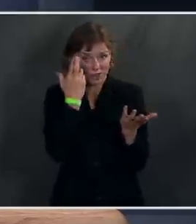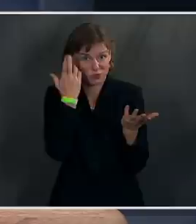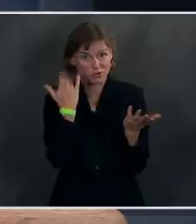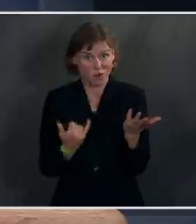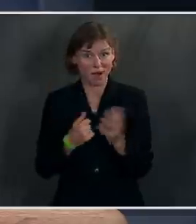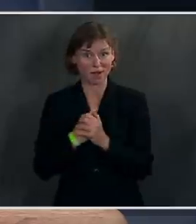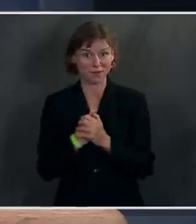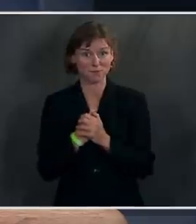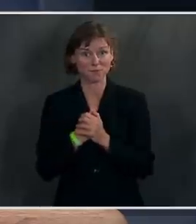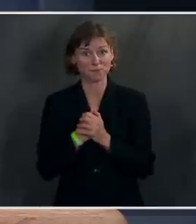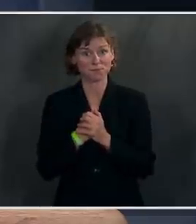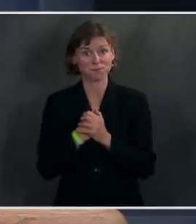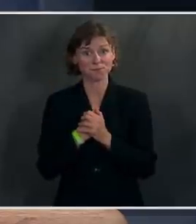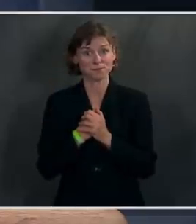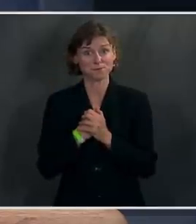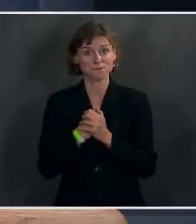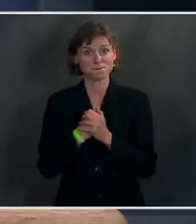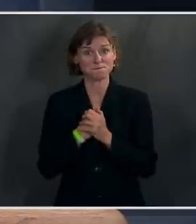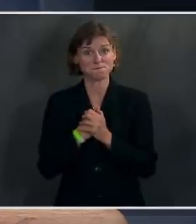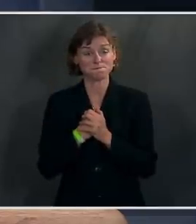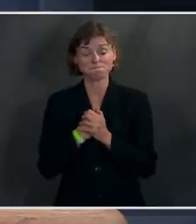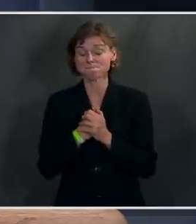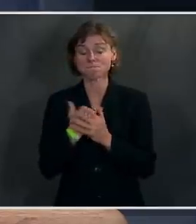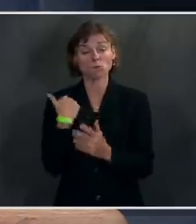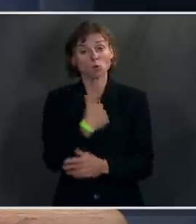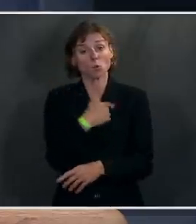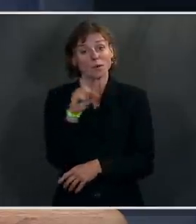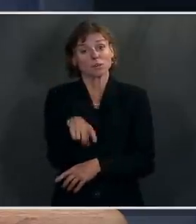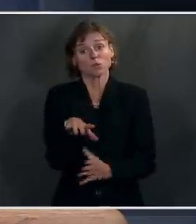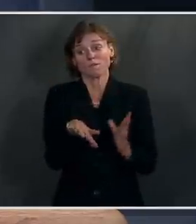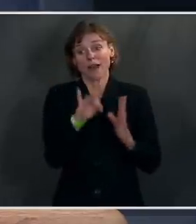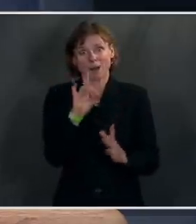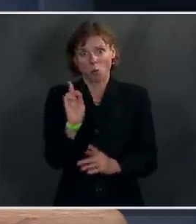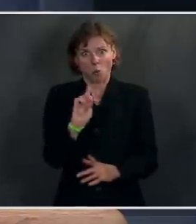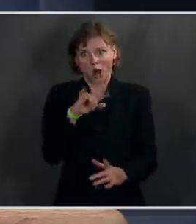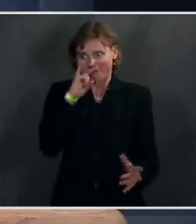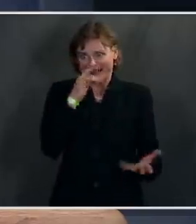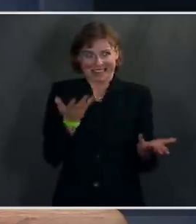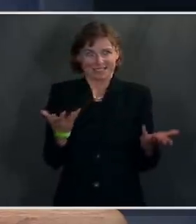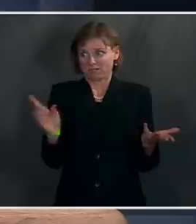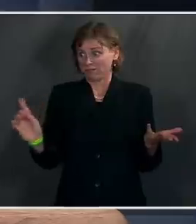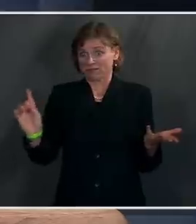And we need to find out first where all these kids are and figure out where their parents are.